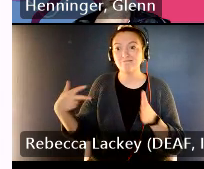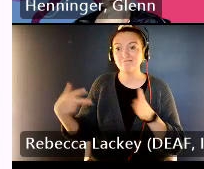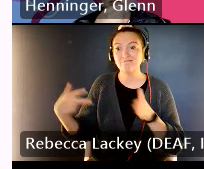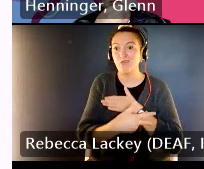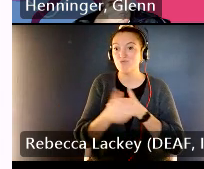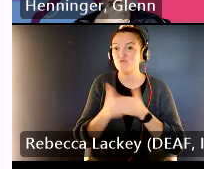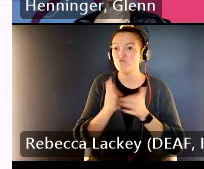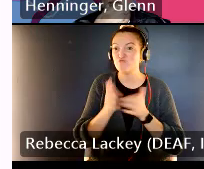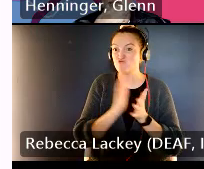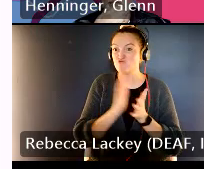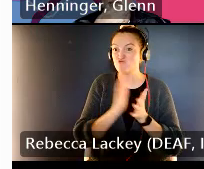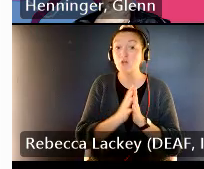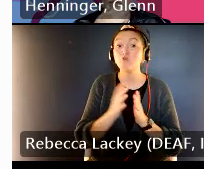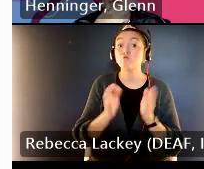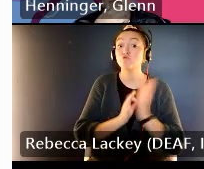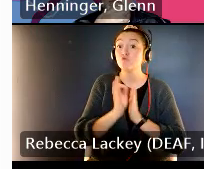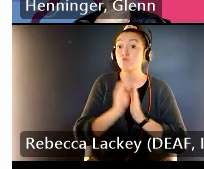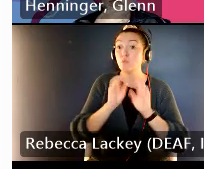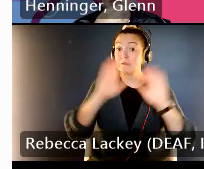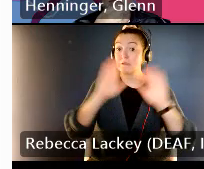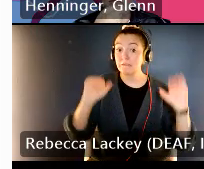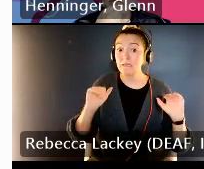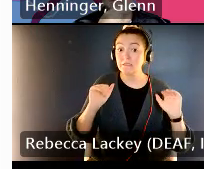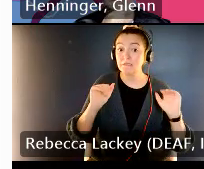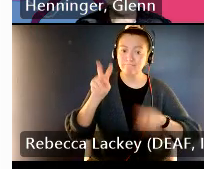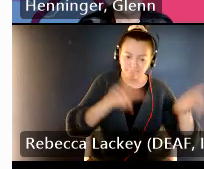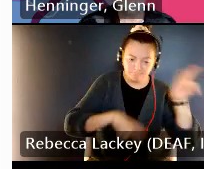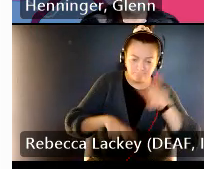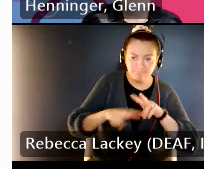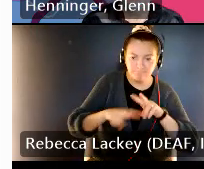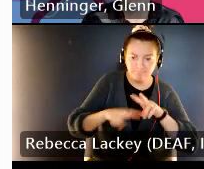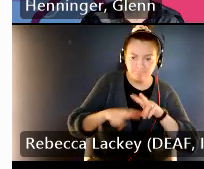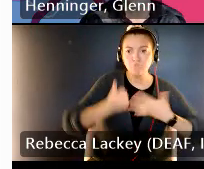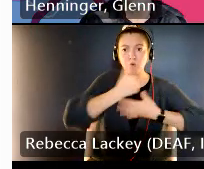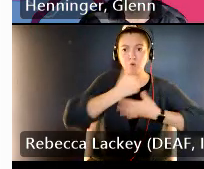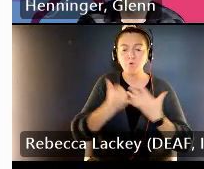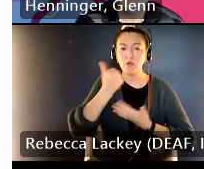And we use the scoring system to evaluate and prioritize the locations.